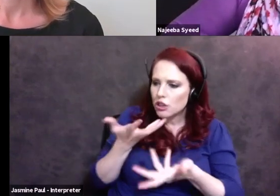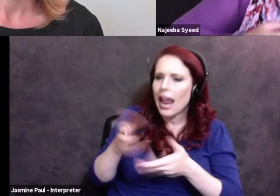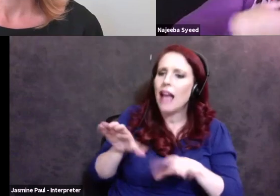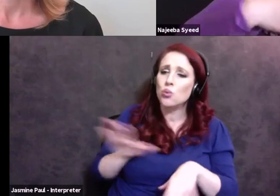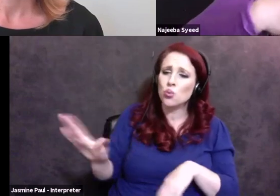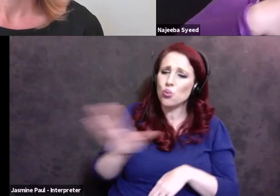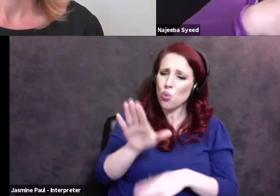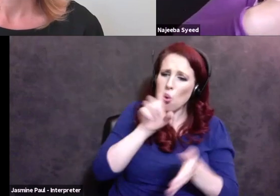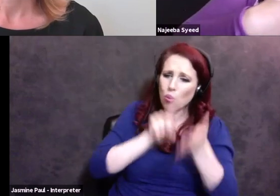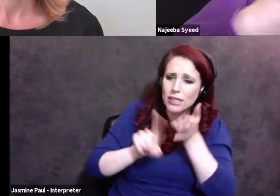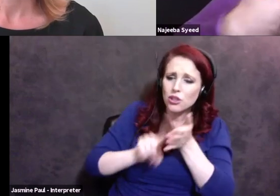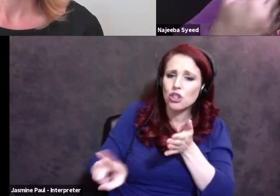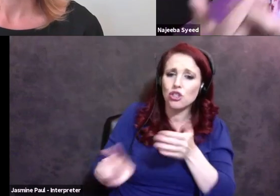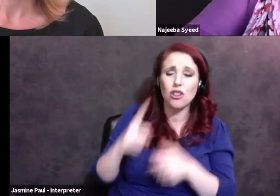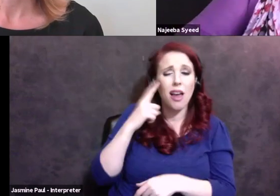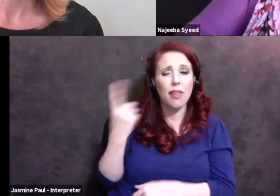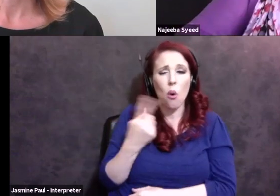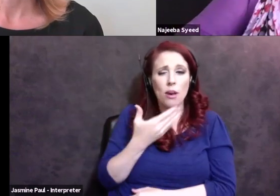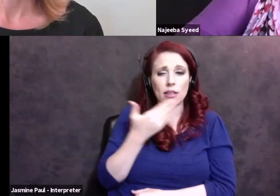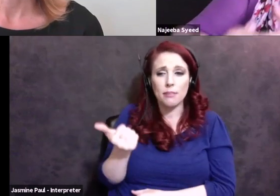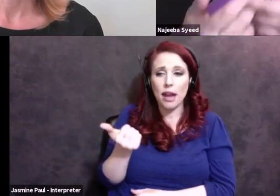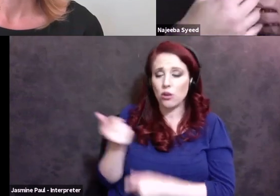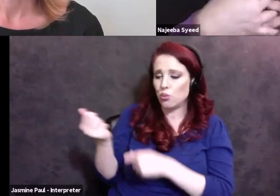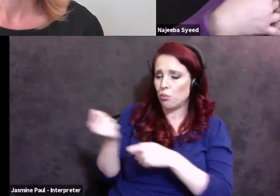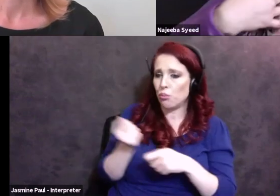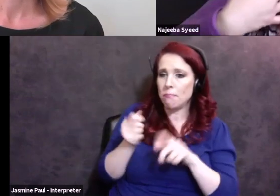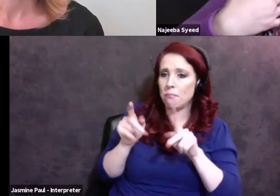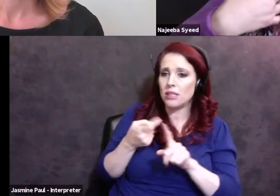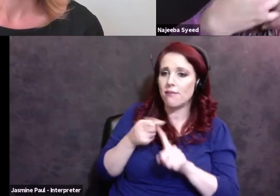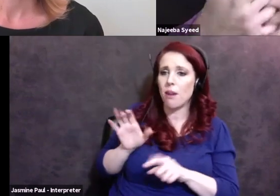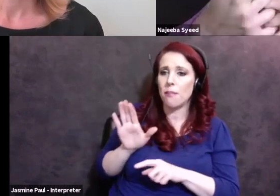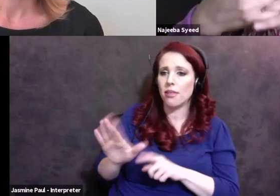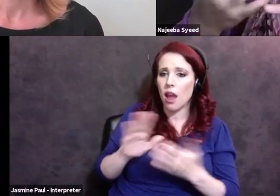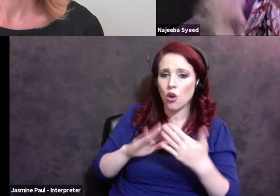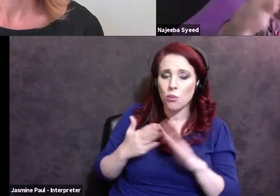is always better to bring in someone from the community because Islam, Christianity,